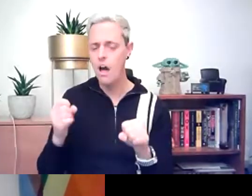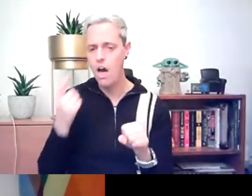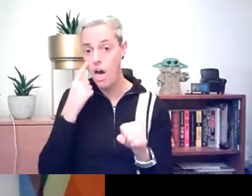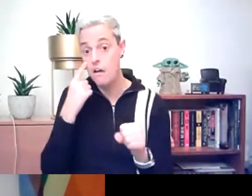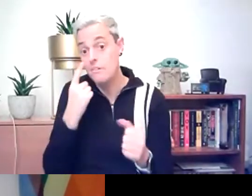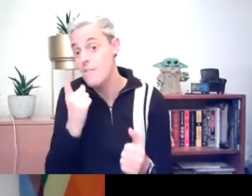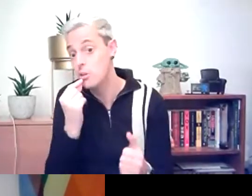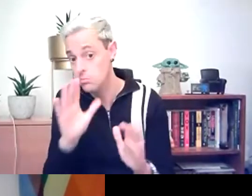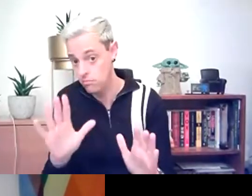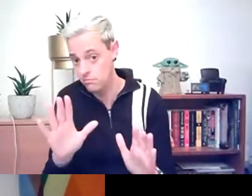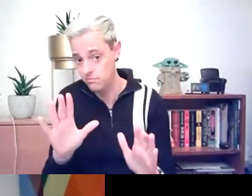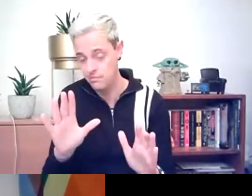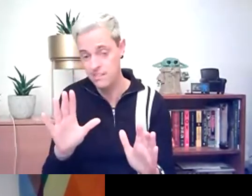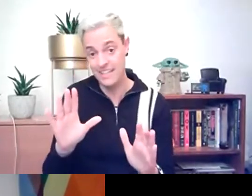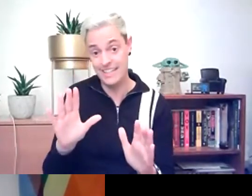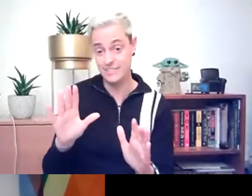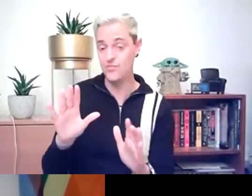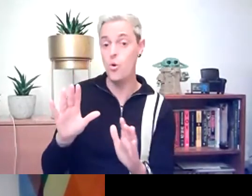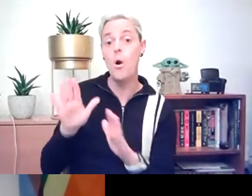just start with the compassion for them 18:51:26 so you may have known for a really